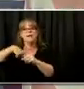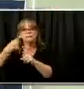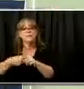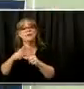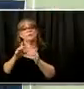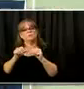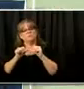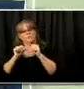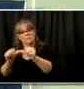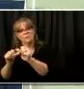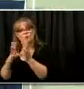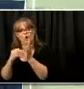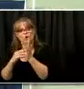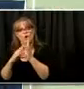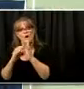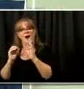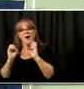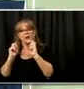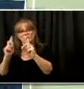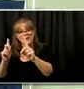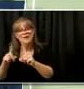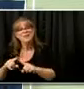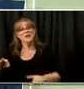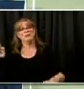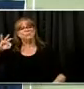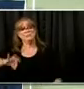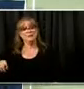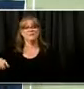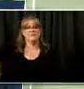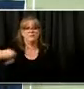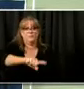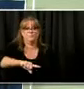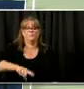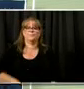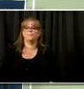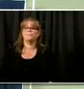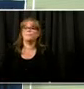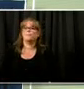Hi. This is Erica Meltzer from Chalkbeat. Superintendent Munn somewhat addressed this,